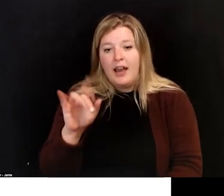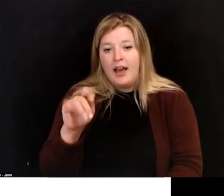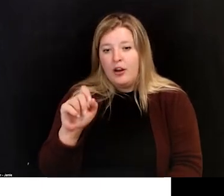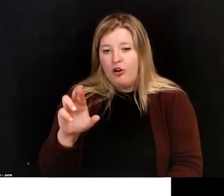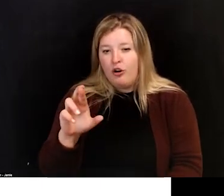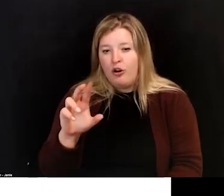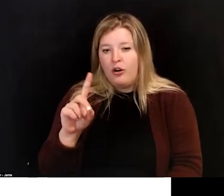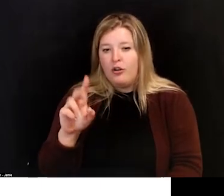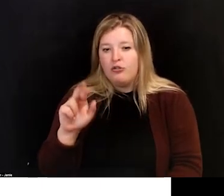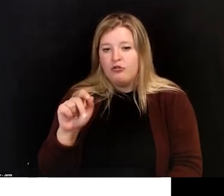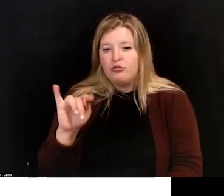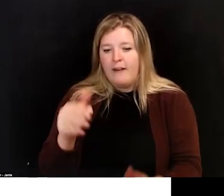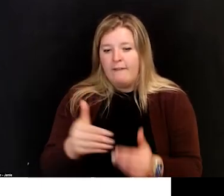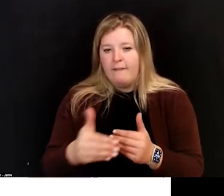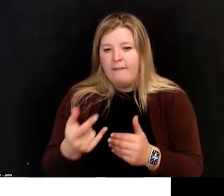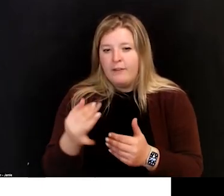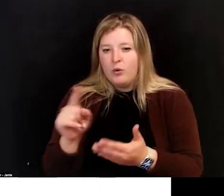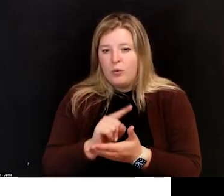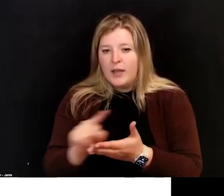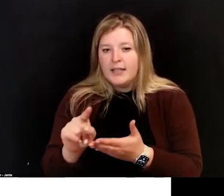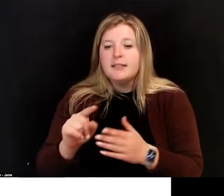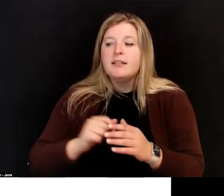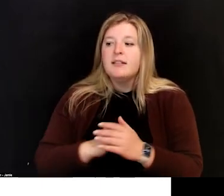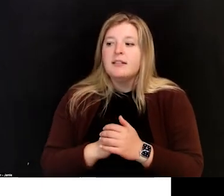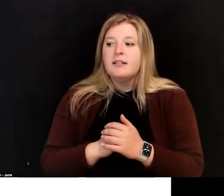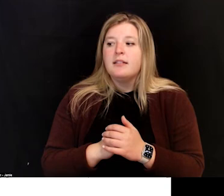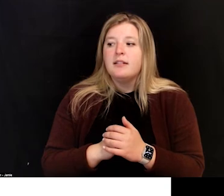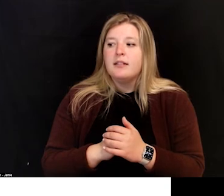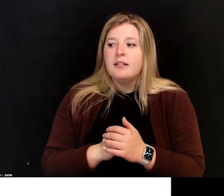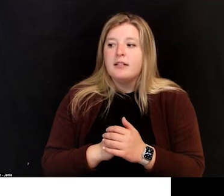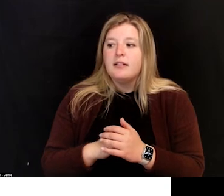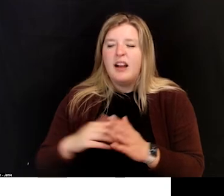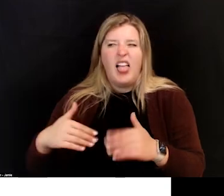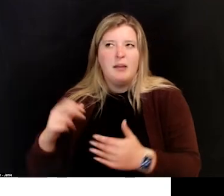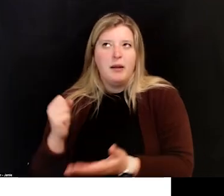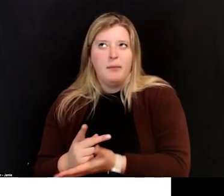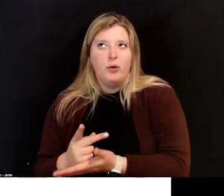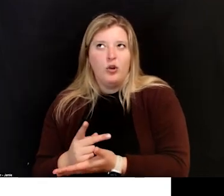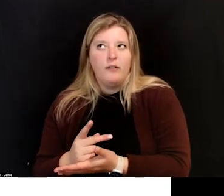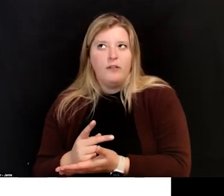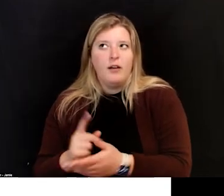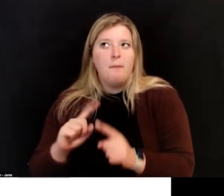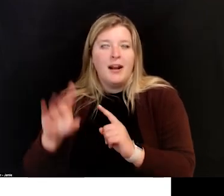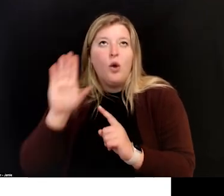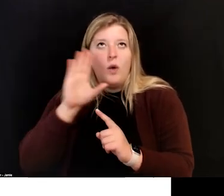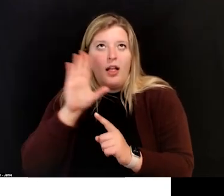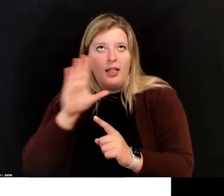is around these concepts-- I should say, "I think." It hasn't been approved. It will be in the editor's draft--